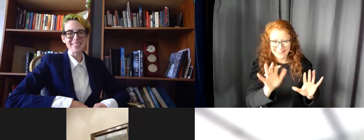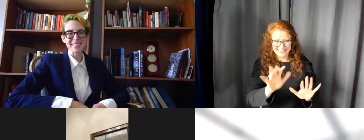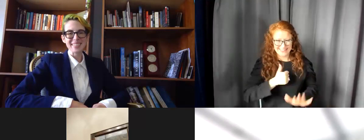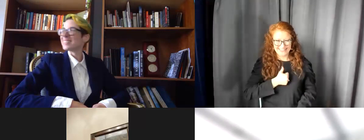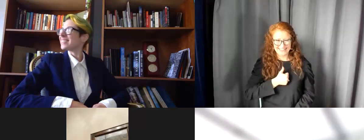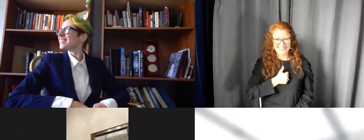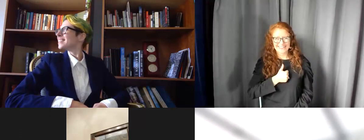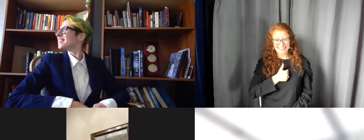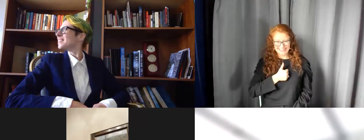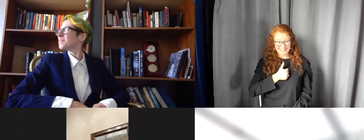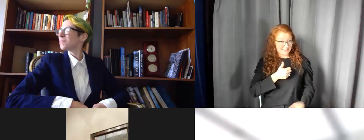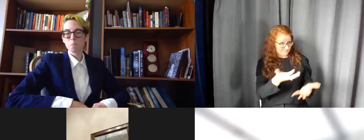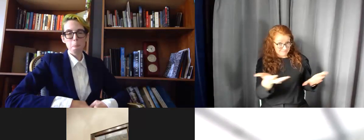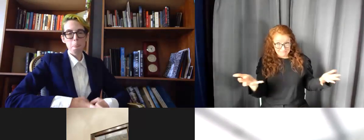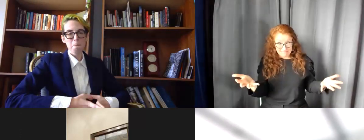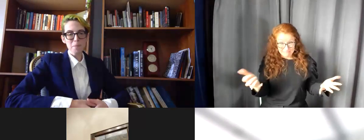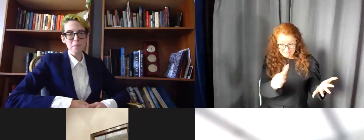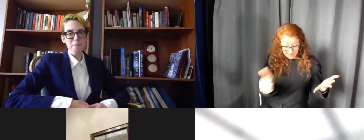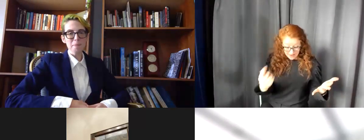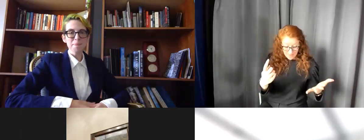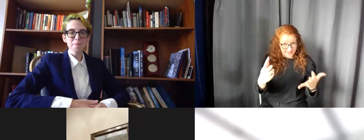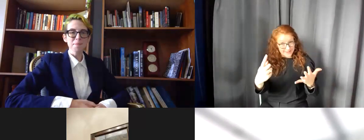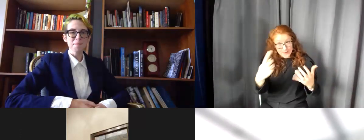Jordan Radford: yeah, if anyone has any questions or works, any like